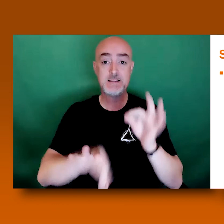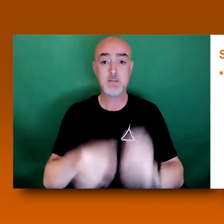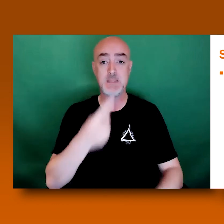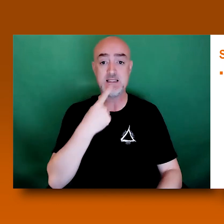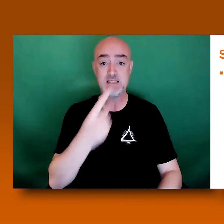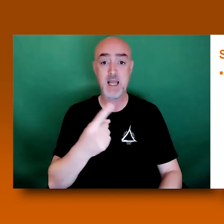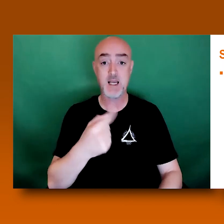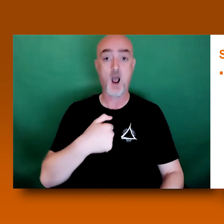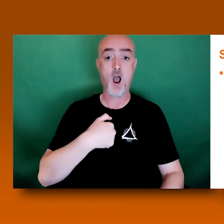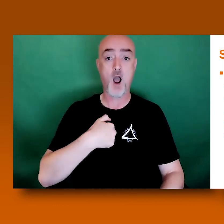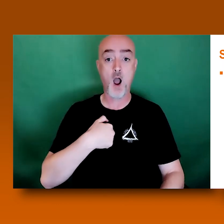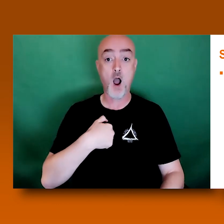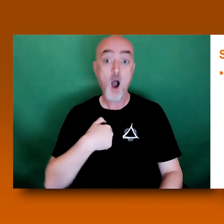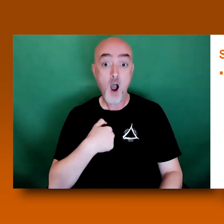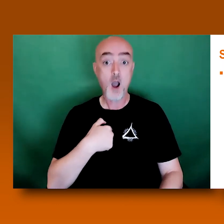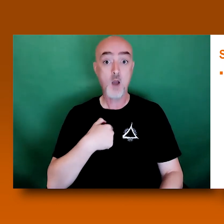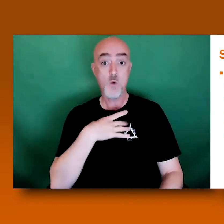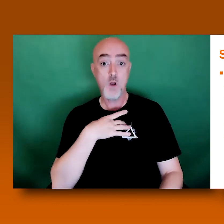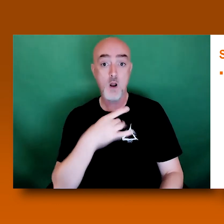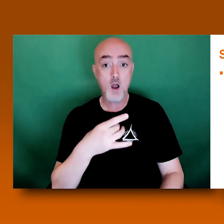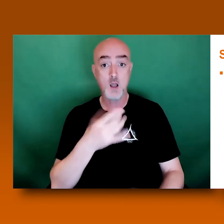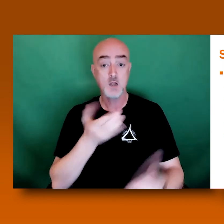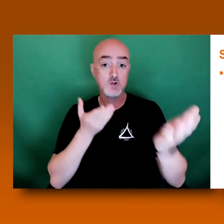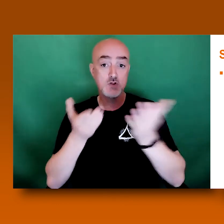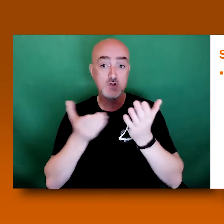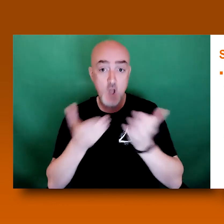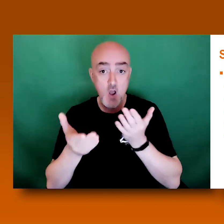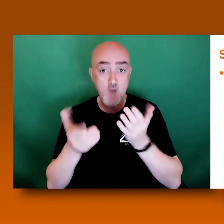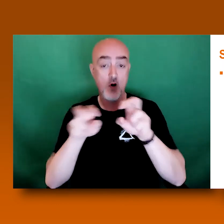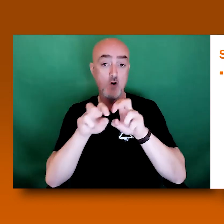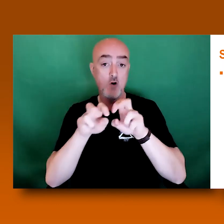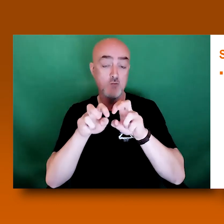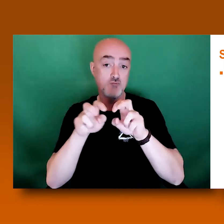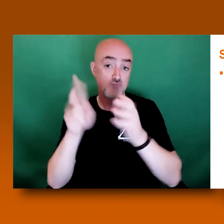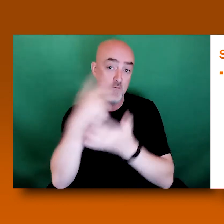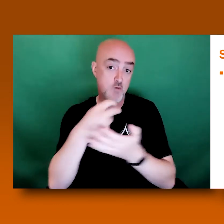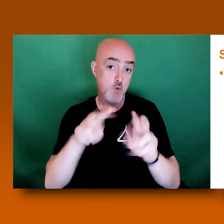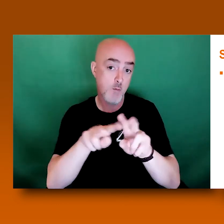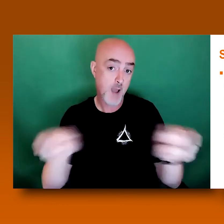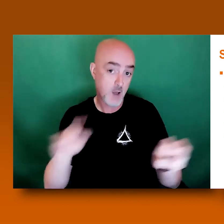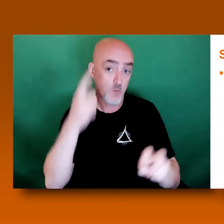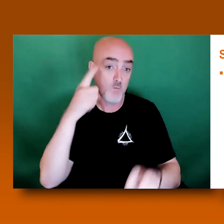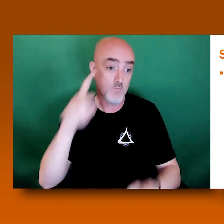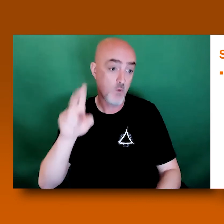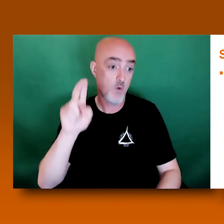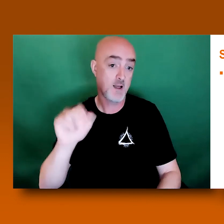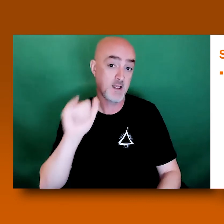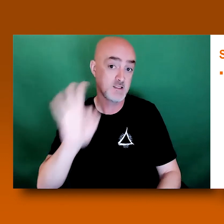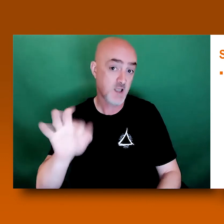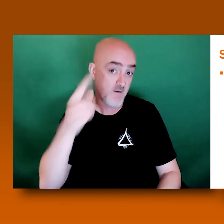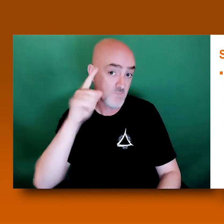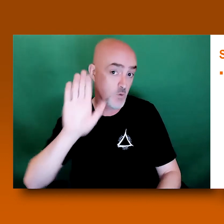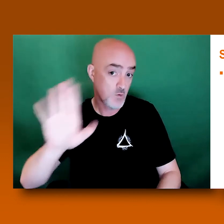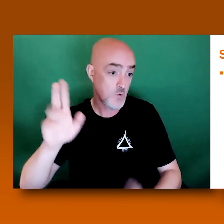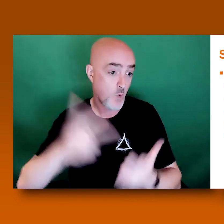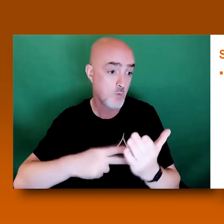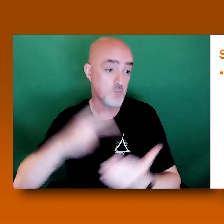Your email really should simply say, "Hello, I'm so-and-so, and I would like "to serve on the review panel for NSF